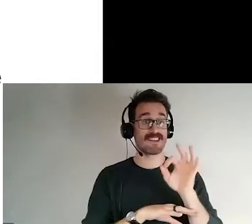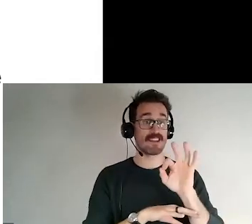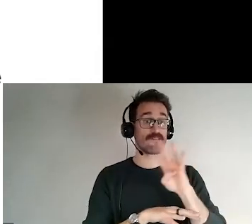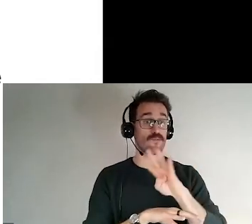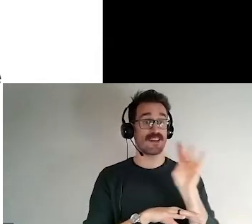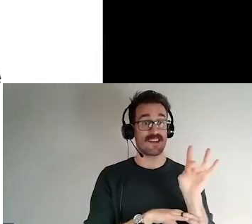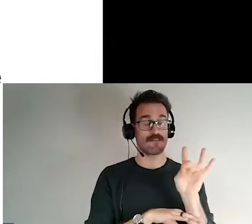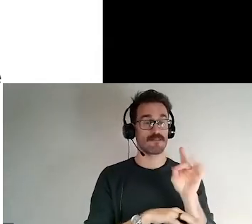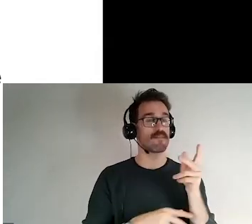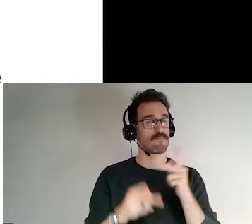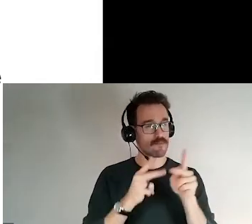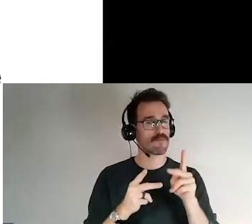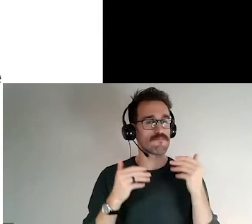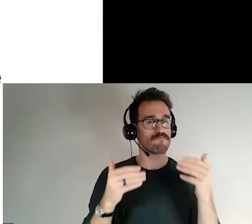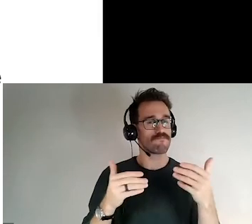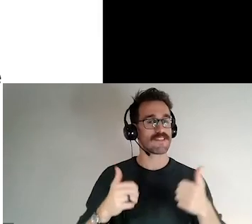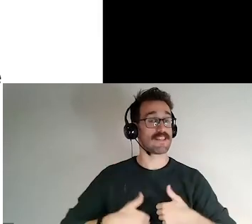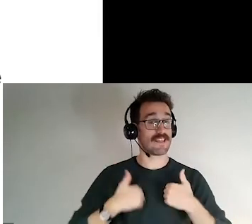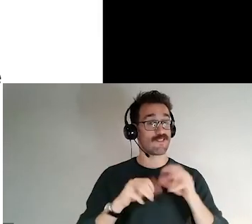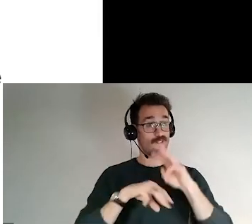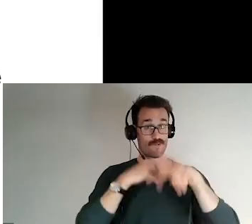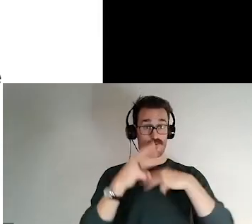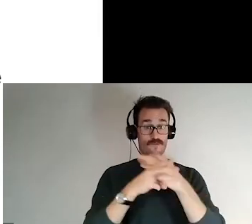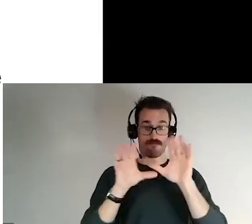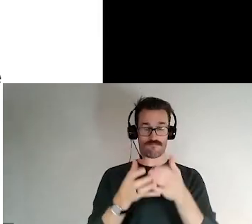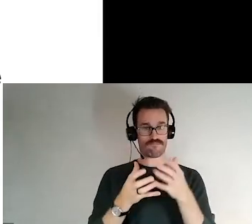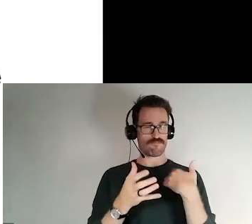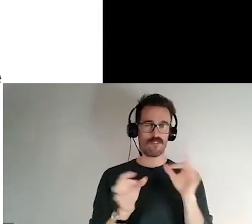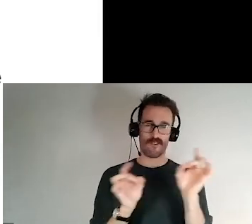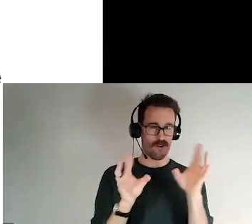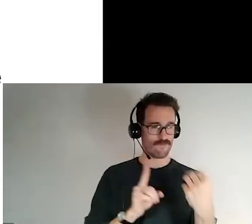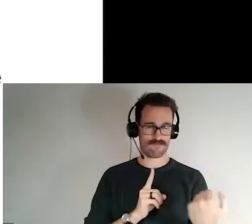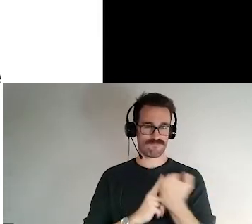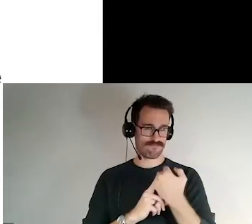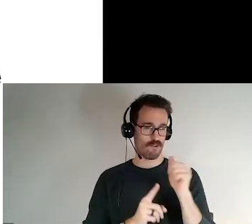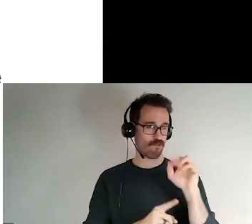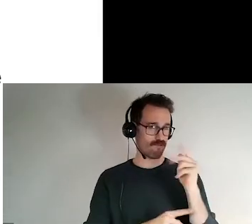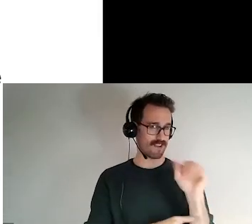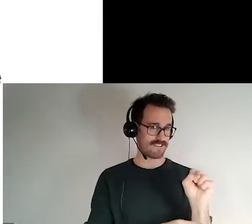people are free from the devastating effects that arthritis has on lives. Our mission is to invest